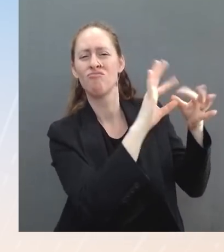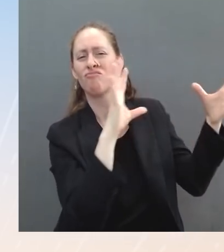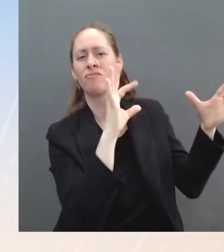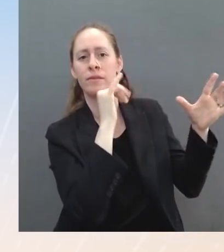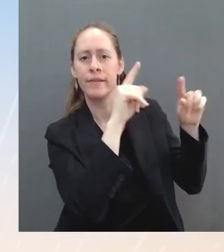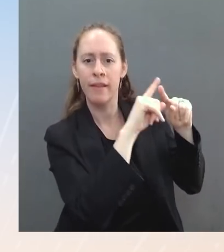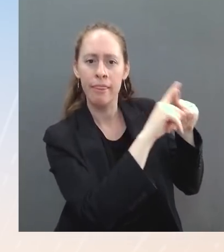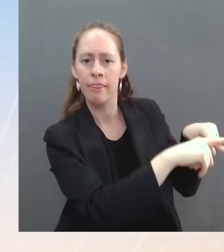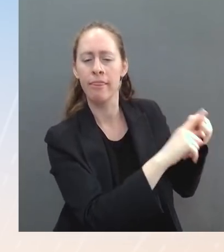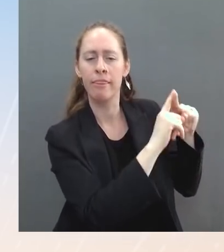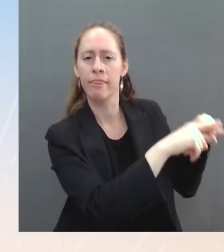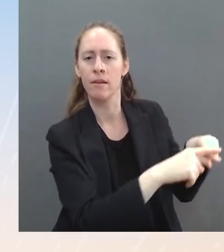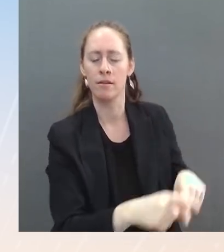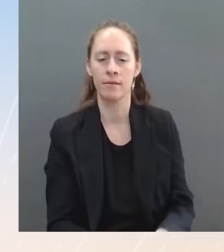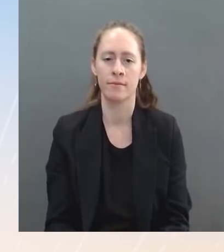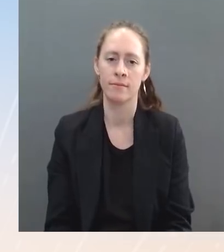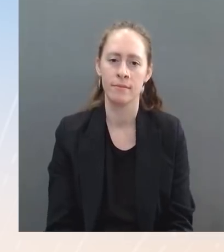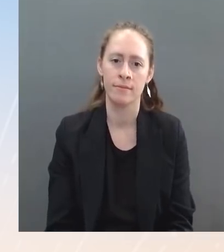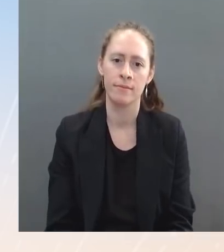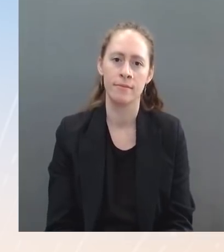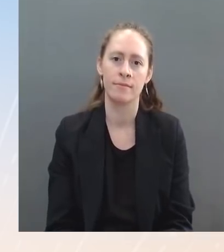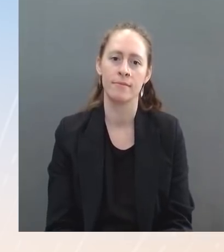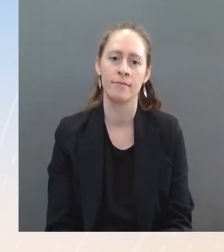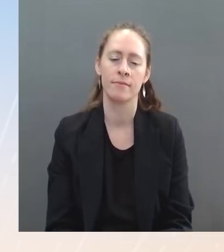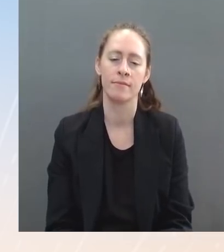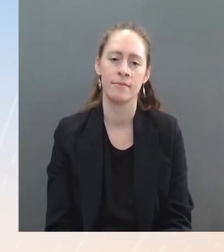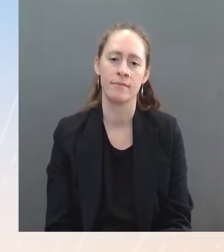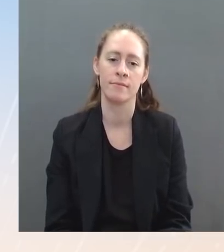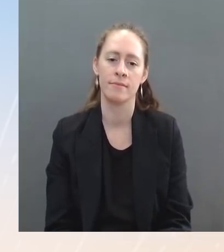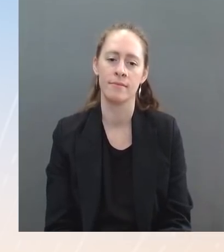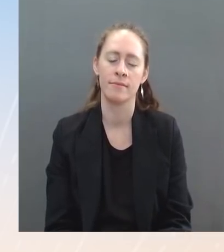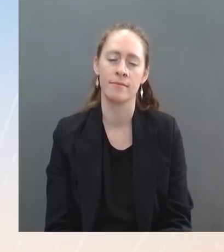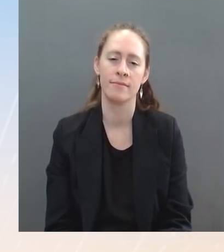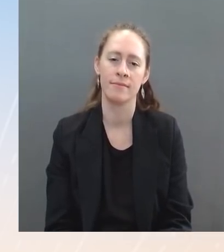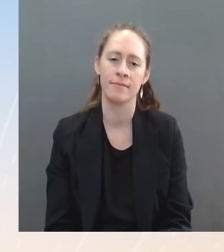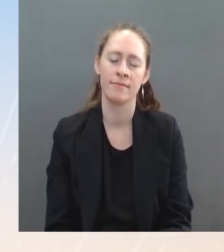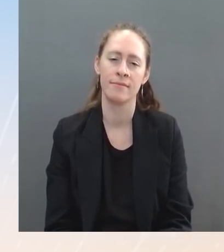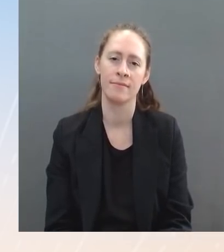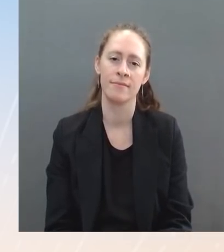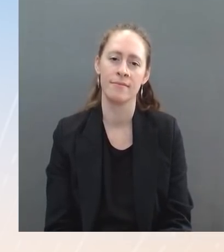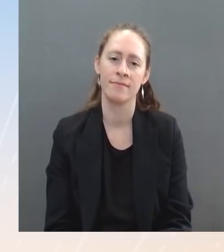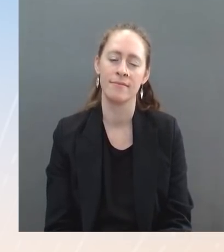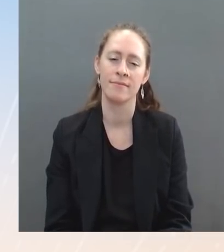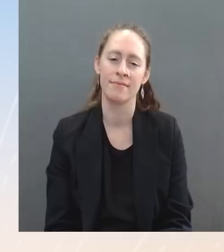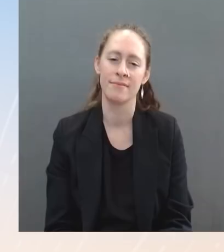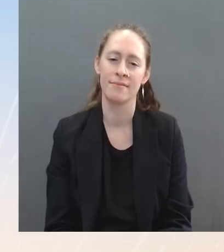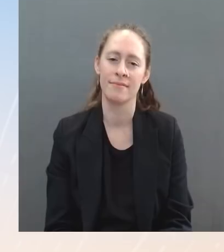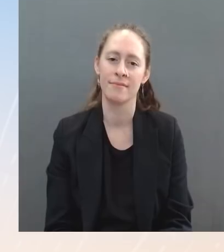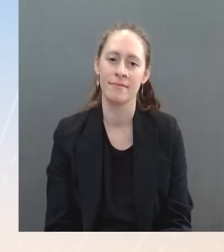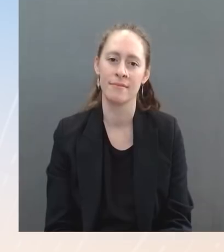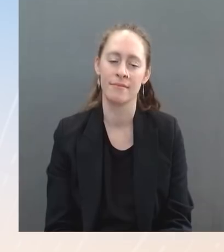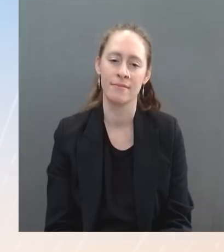by moving forward on the plan that the President underscored today, we have a historic opportunity to do that.